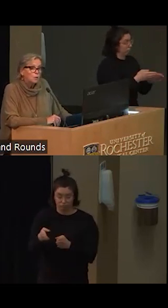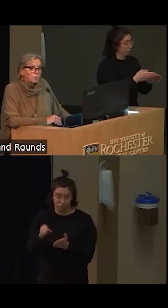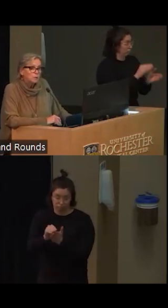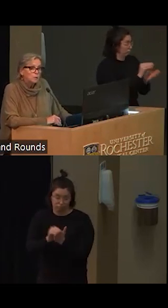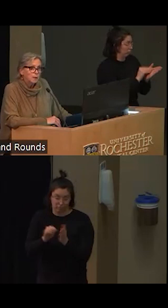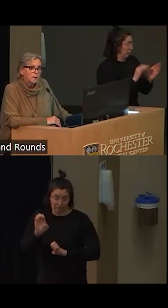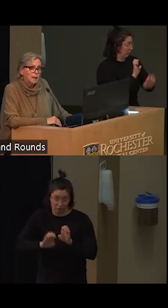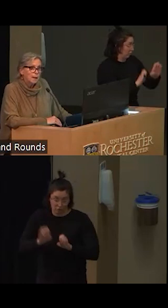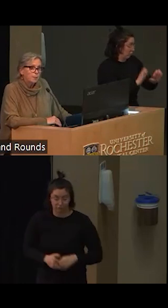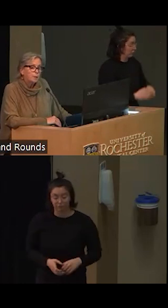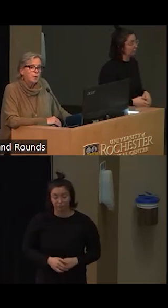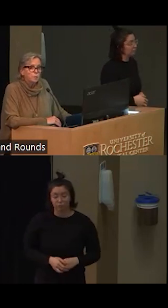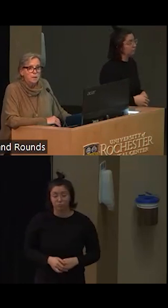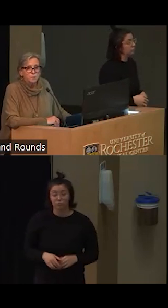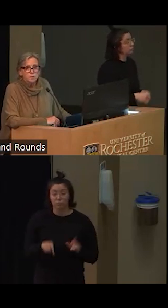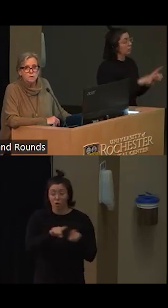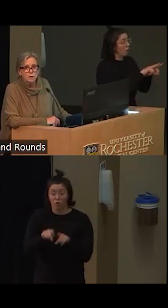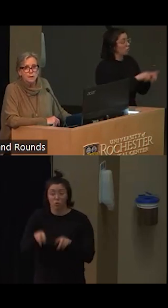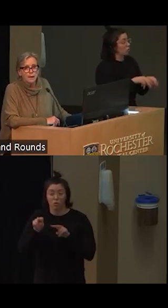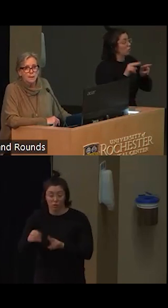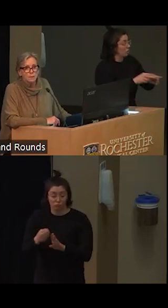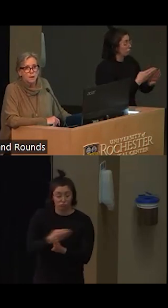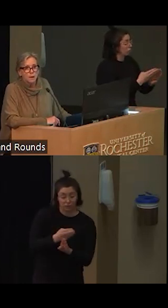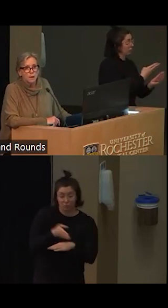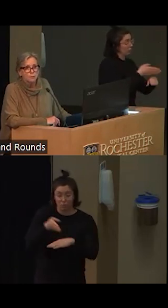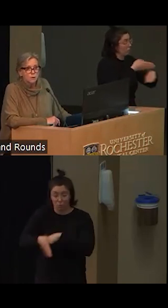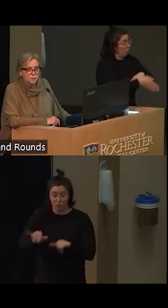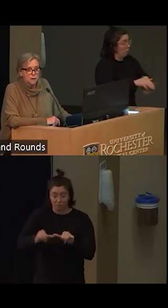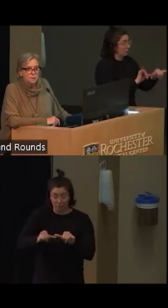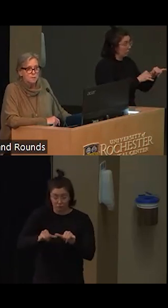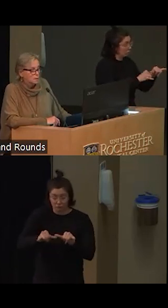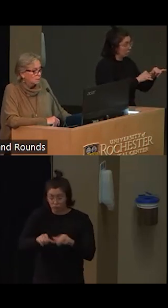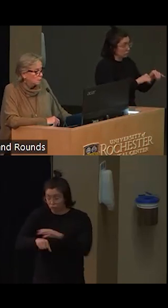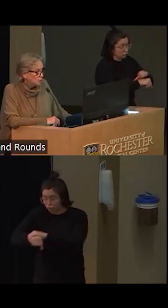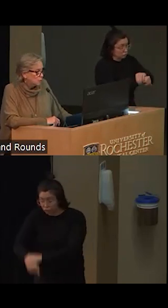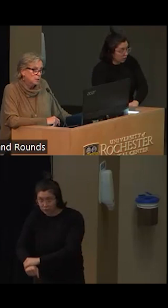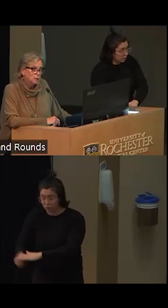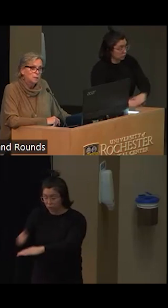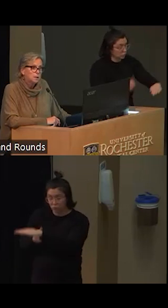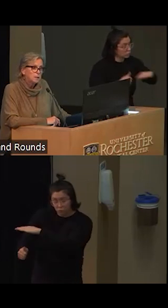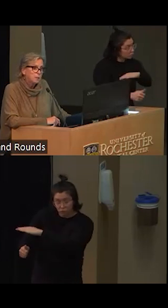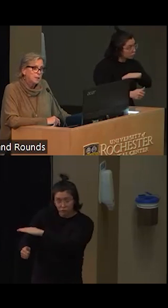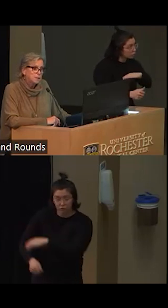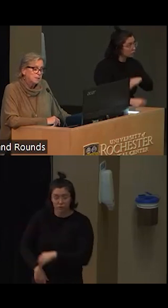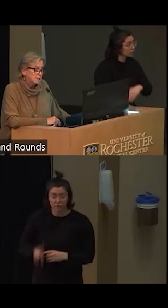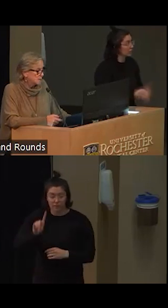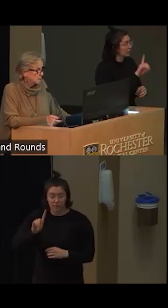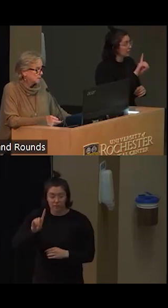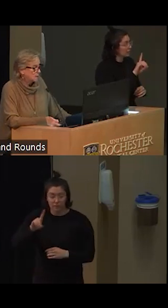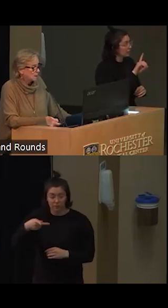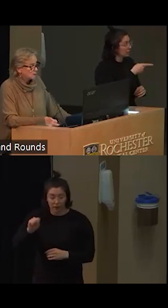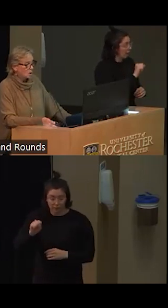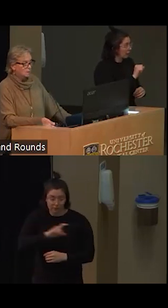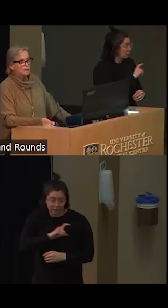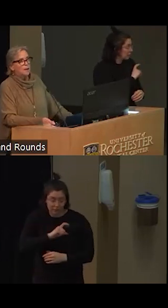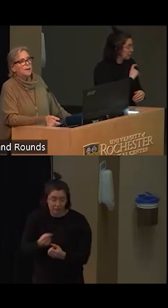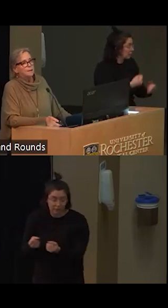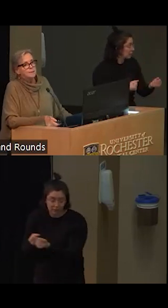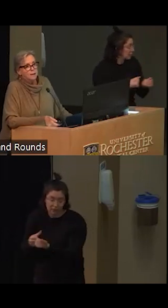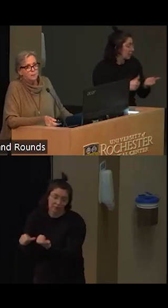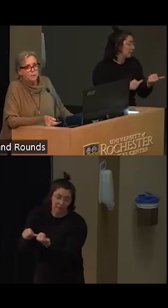also be looking at pre-post measures around uh restraints seclusion DPS assist assaults and staff